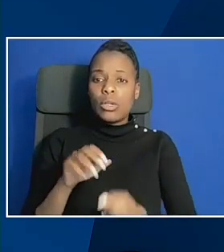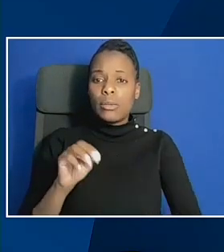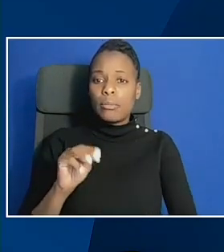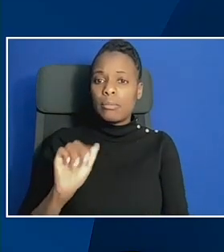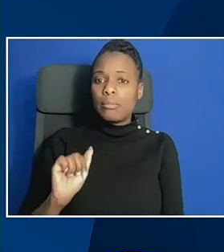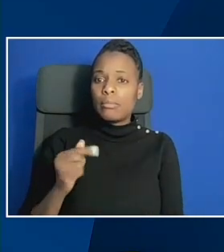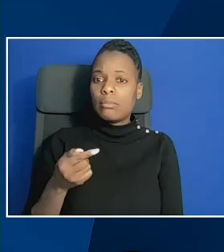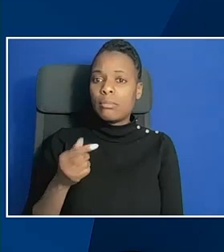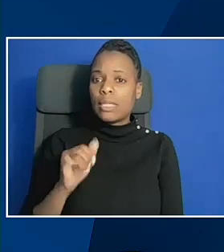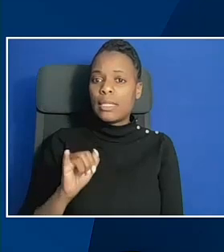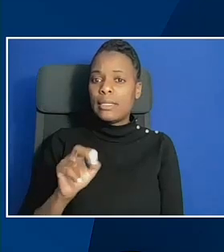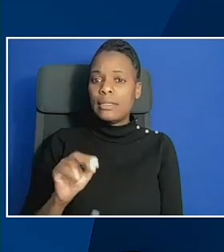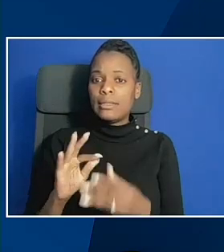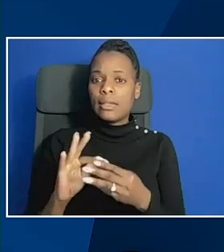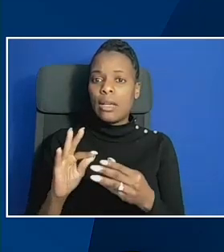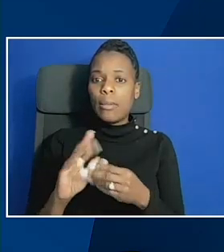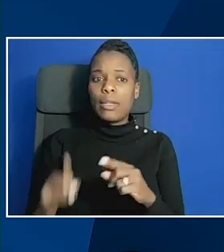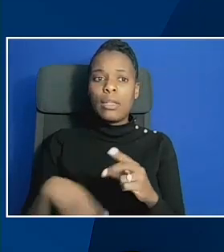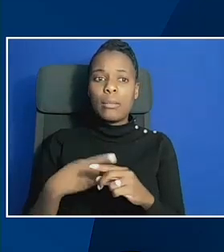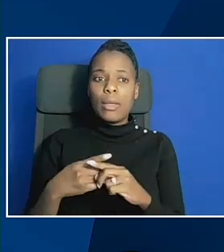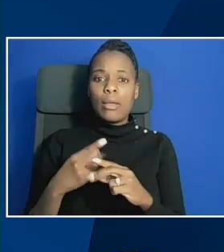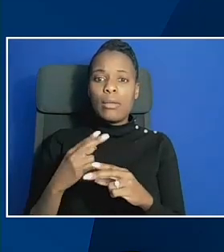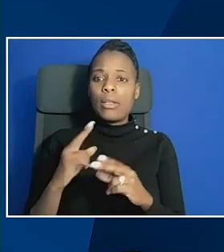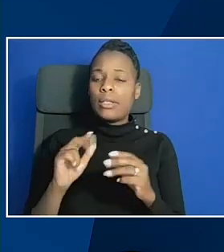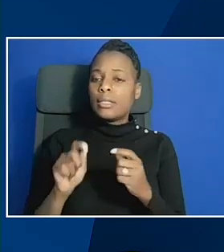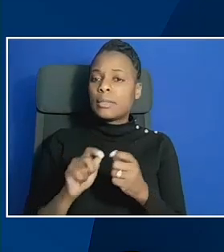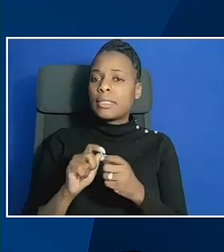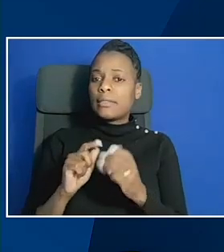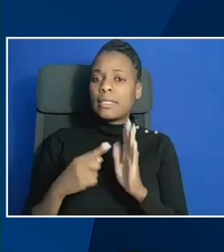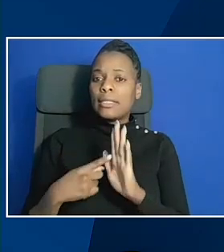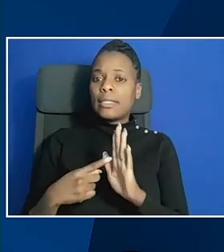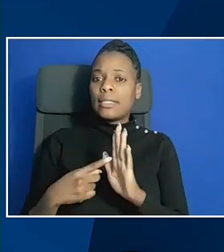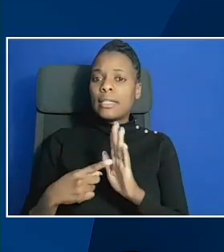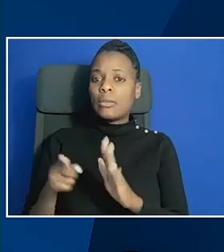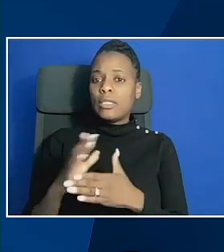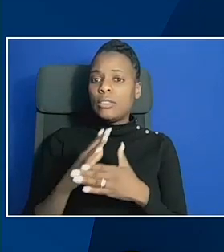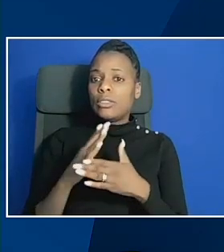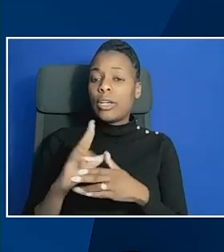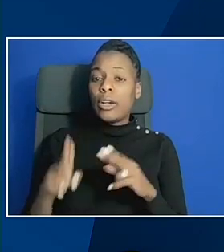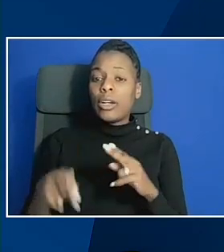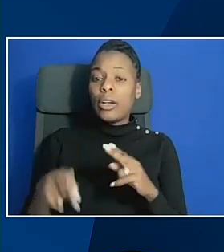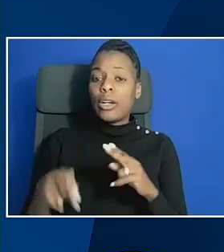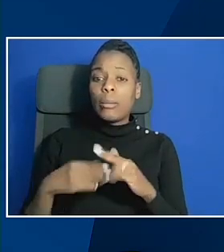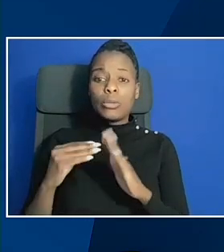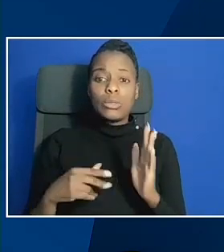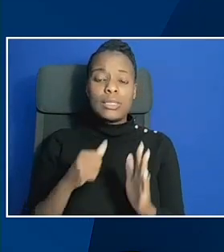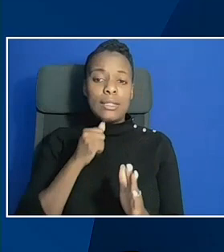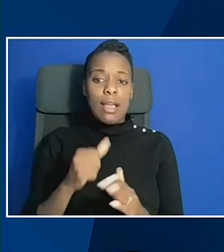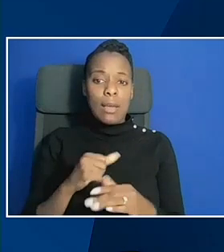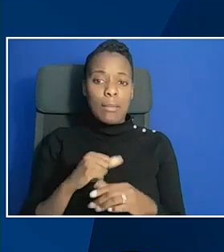specific examples that he shared of students not being protected by NC-SARA, in response to the comment that was just